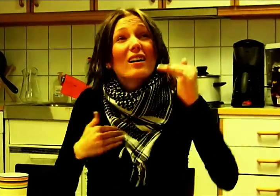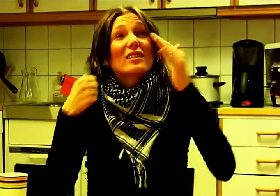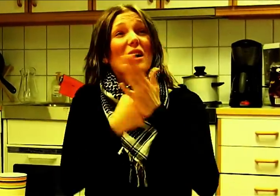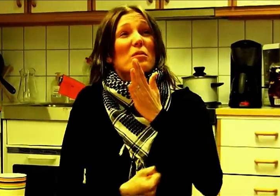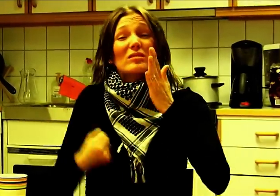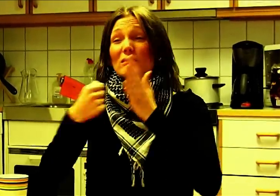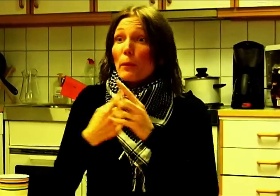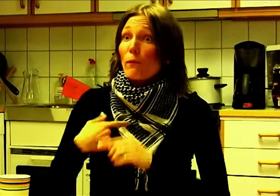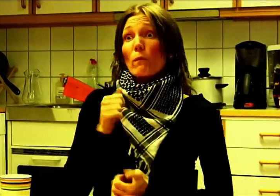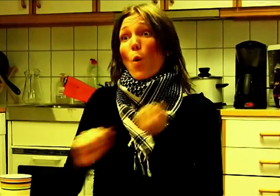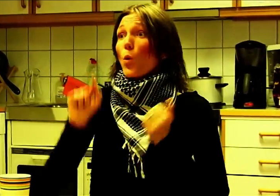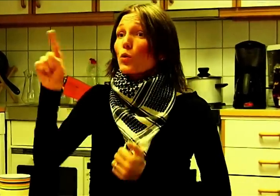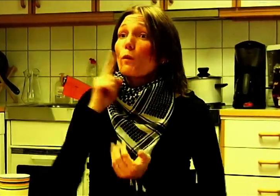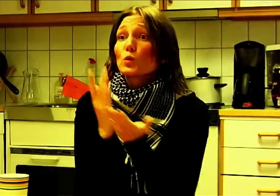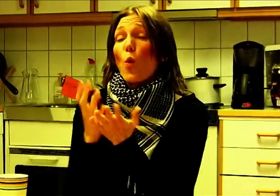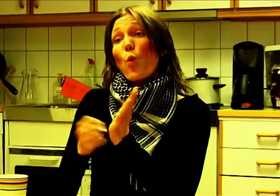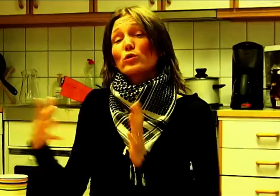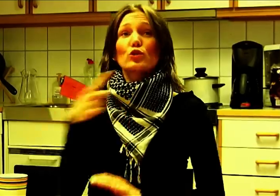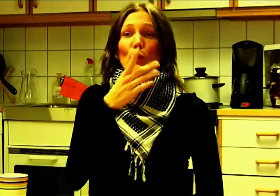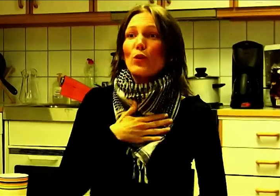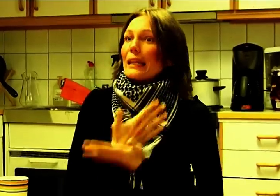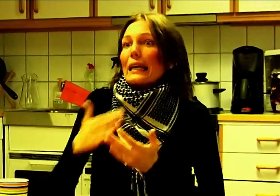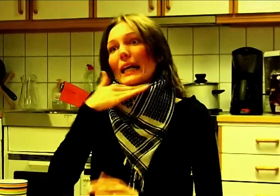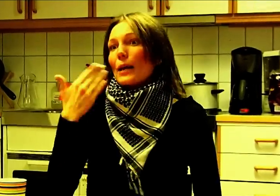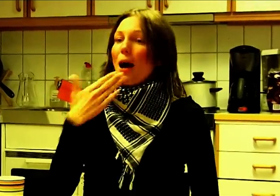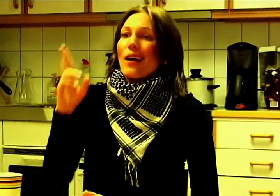I wasn't allowed to go to a deaf school because they didn't thought that was-